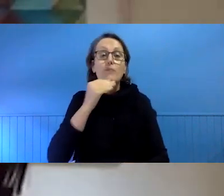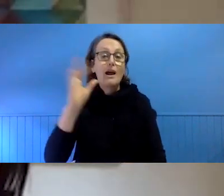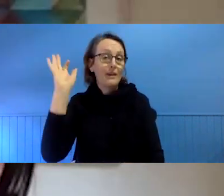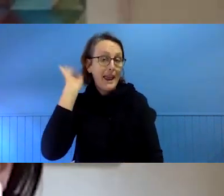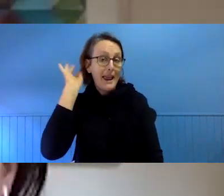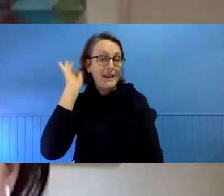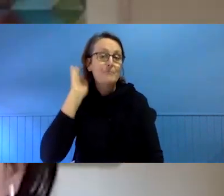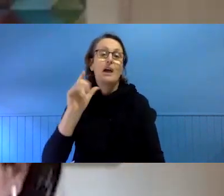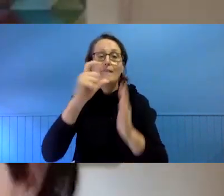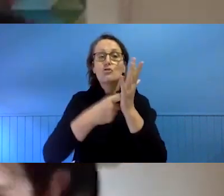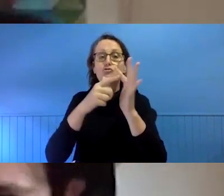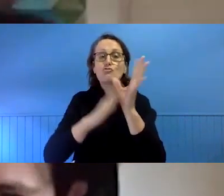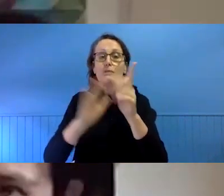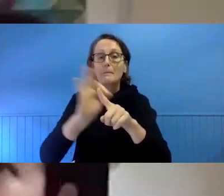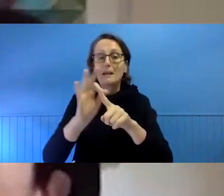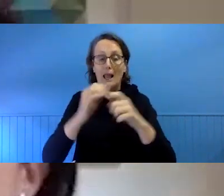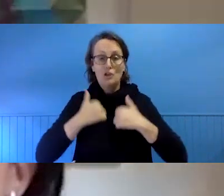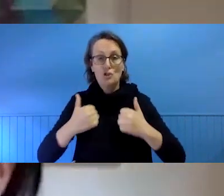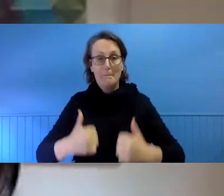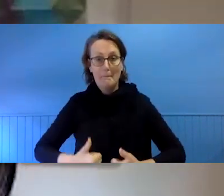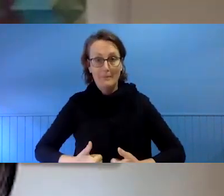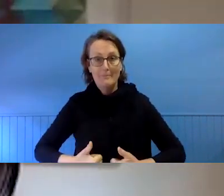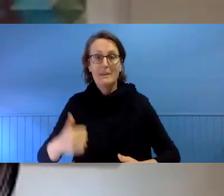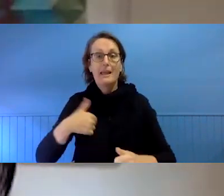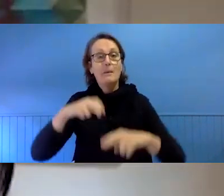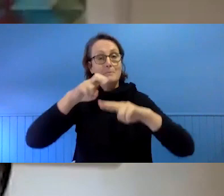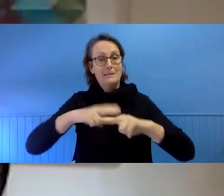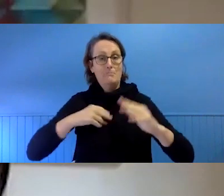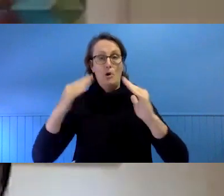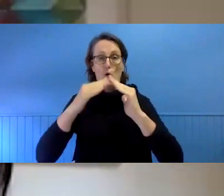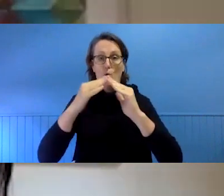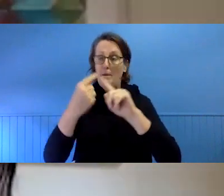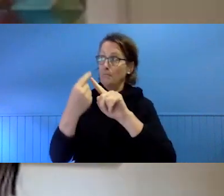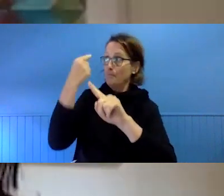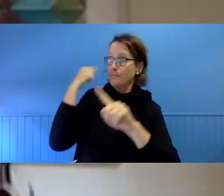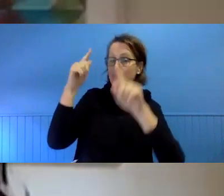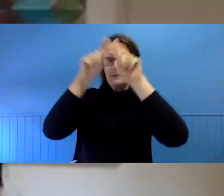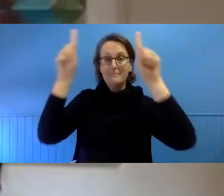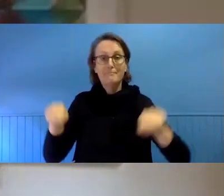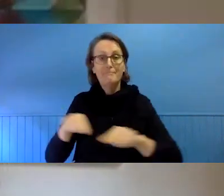in my house with a water colour painting behind me. Welcome to